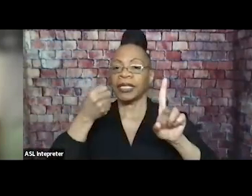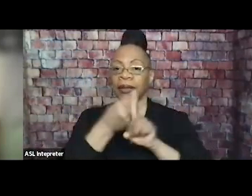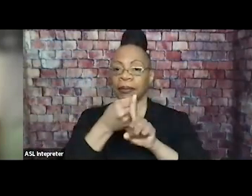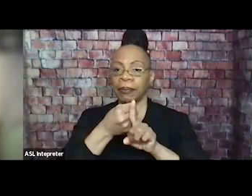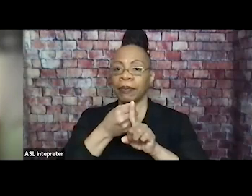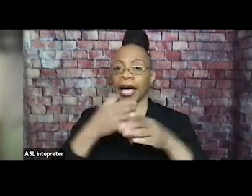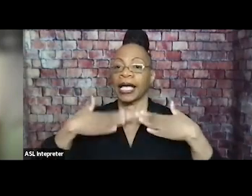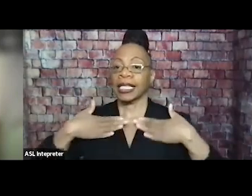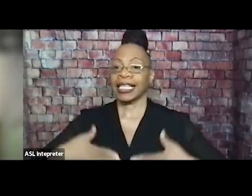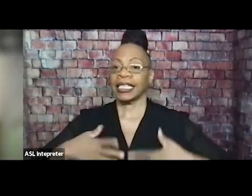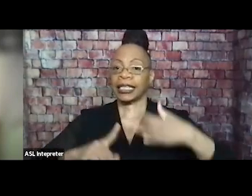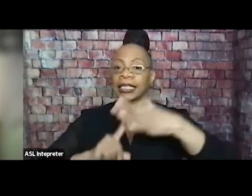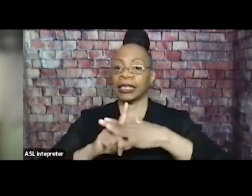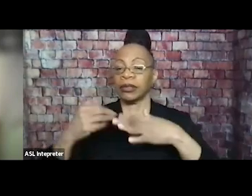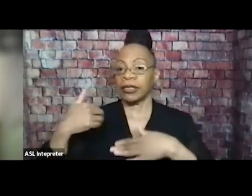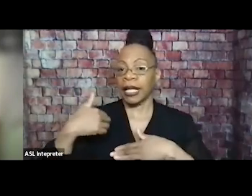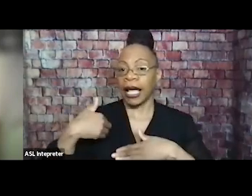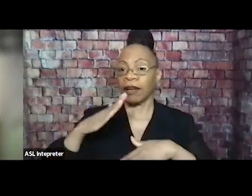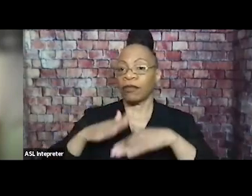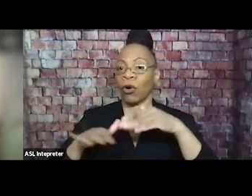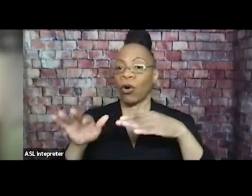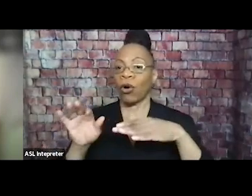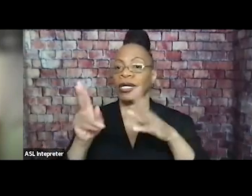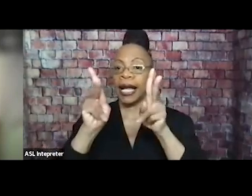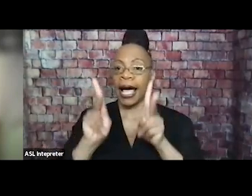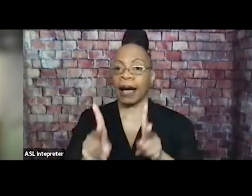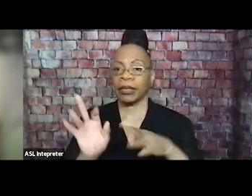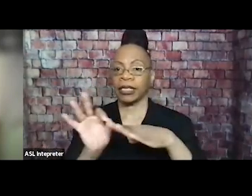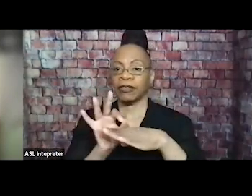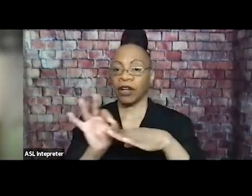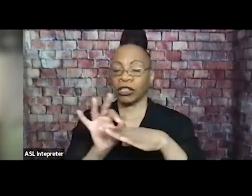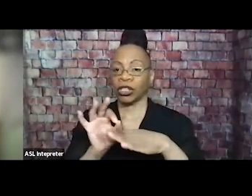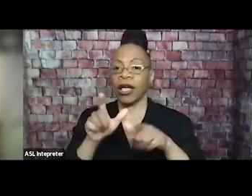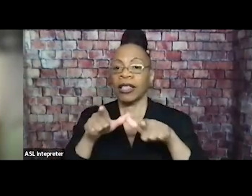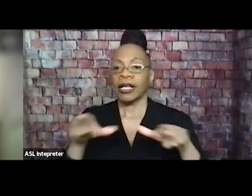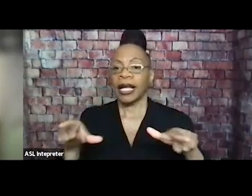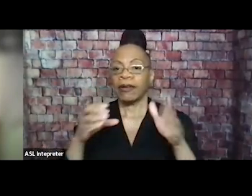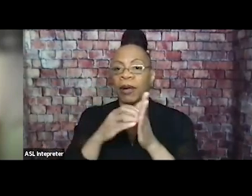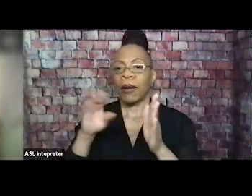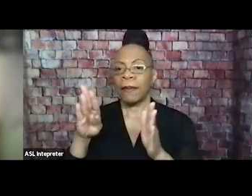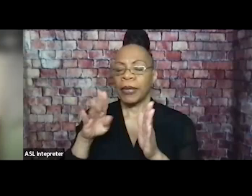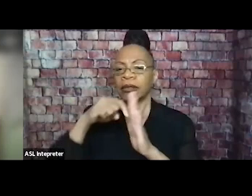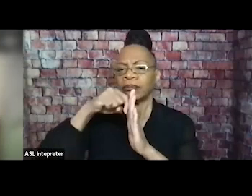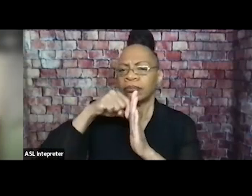on an applicant's functioning. So the language for paragraph B is extreme limitation of one